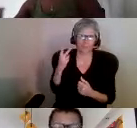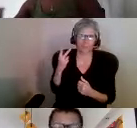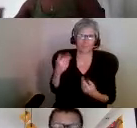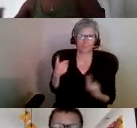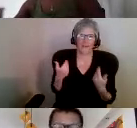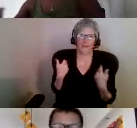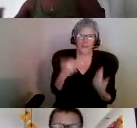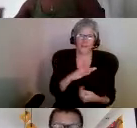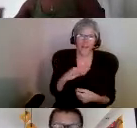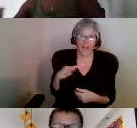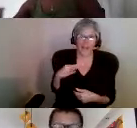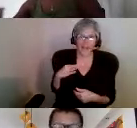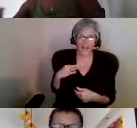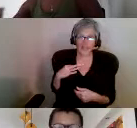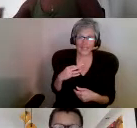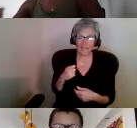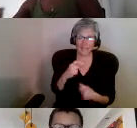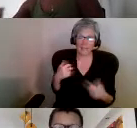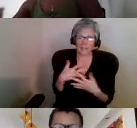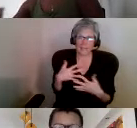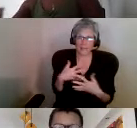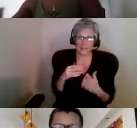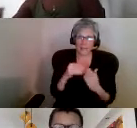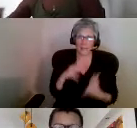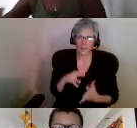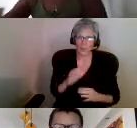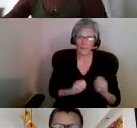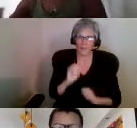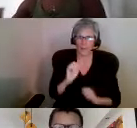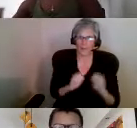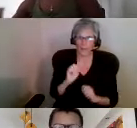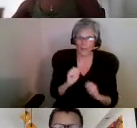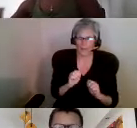and being very fearful of those student evaluations but came to realize that they